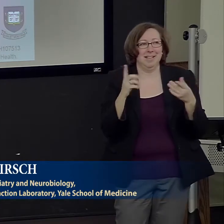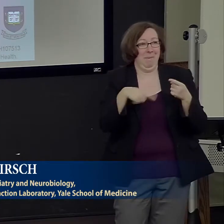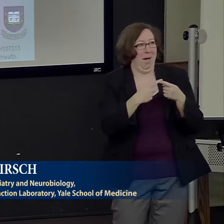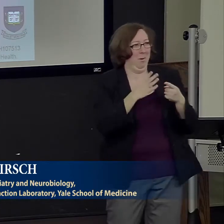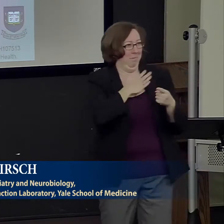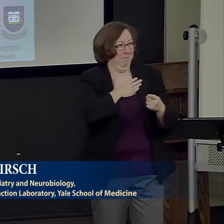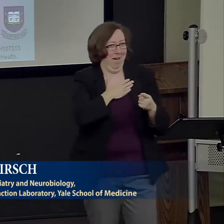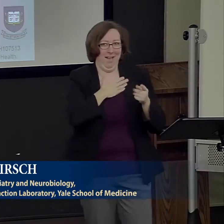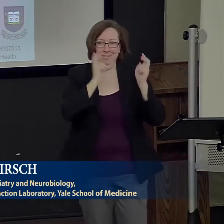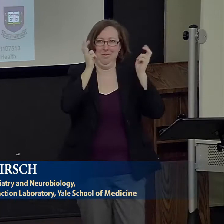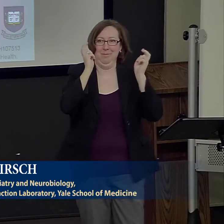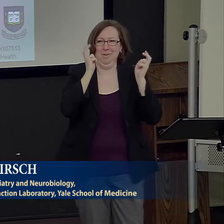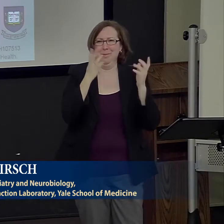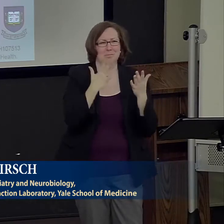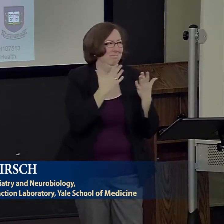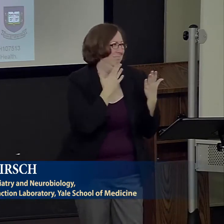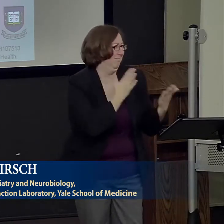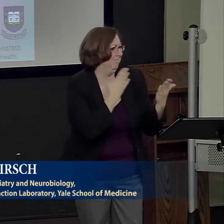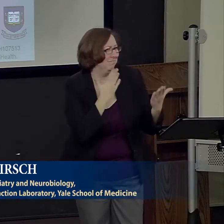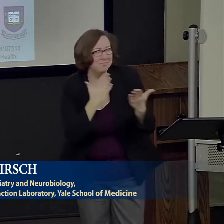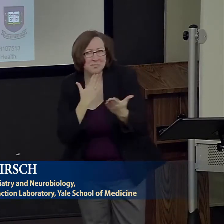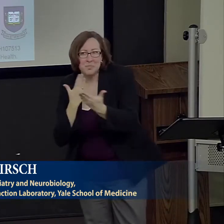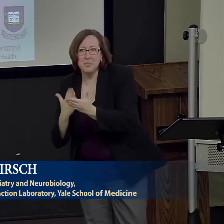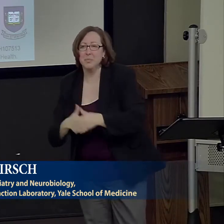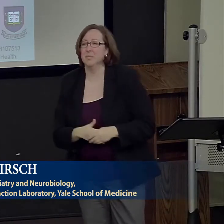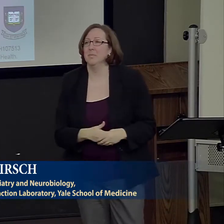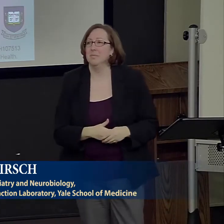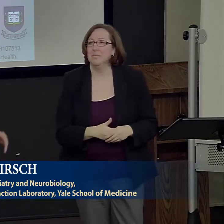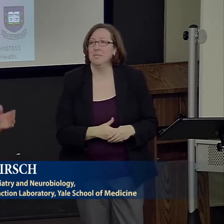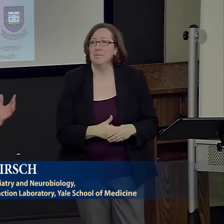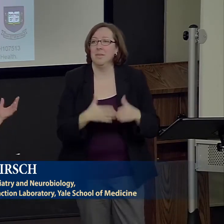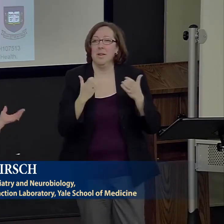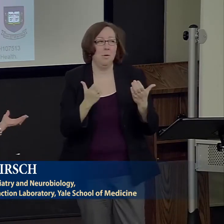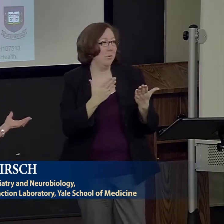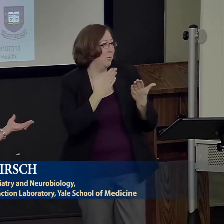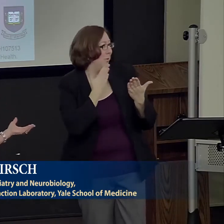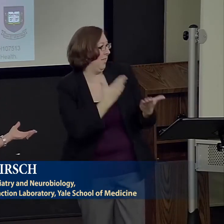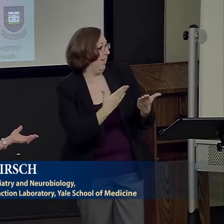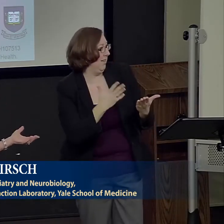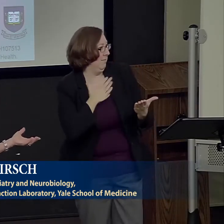So thank you very much. I also want to thank my interpreters today.